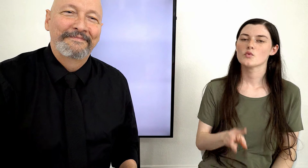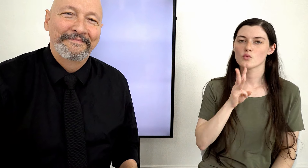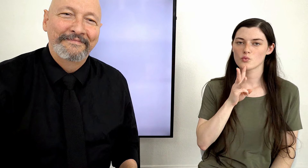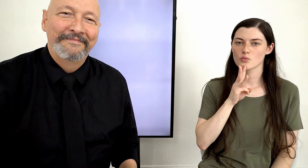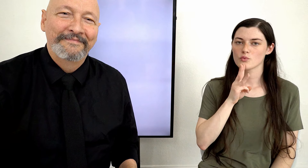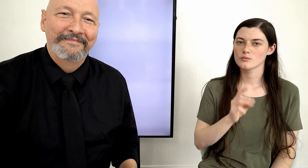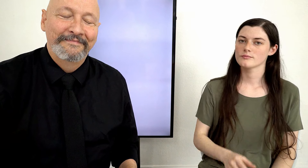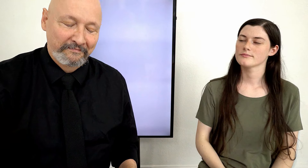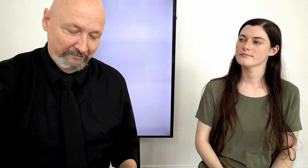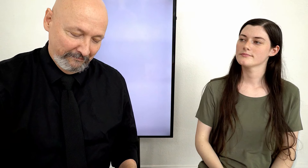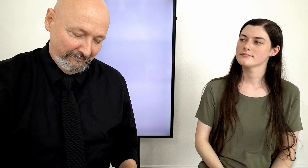water